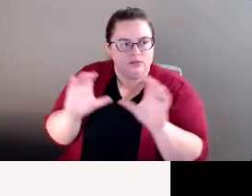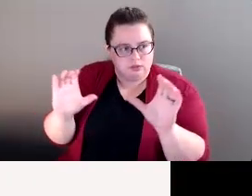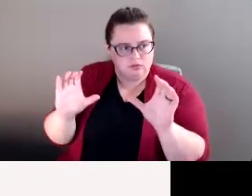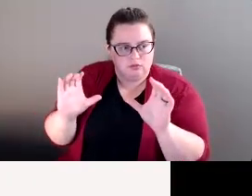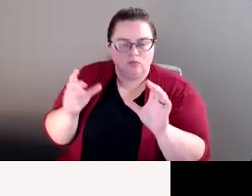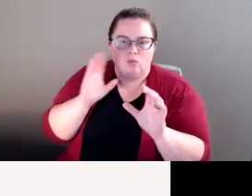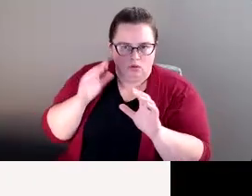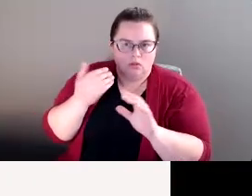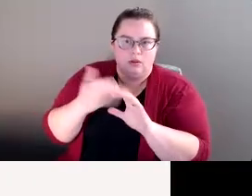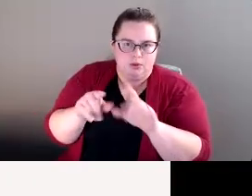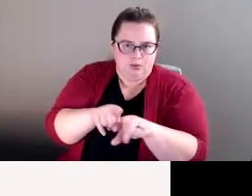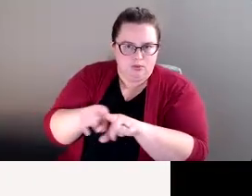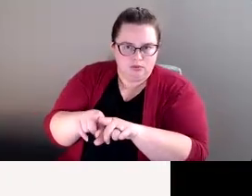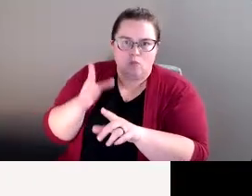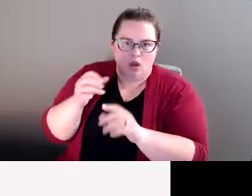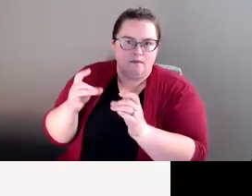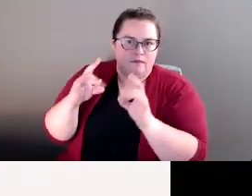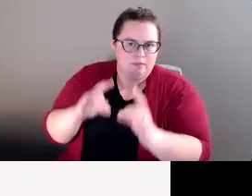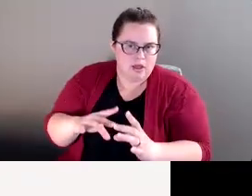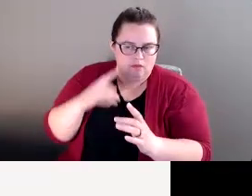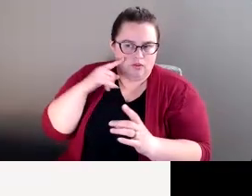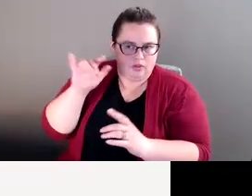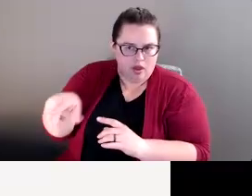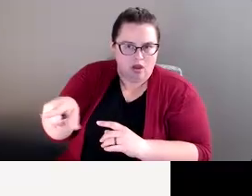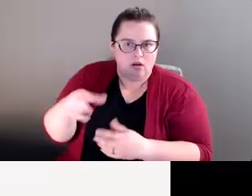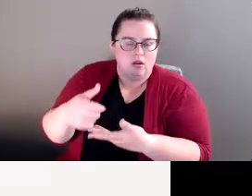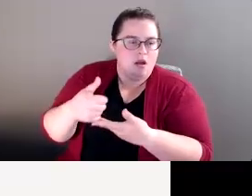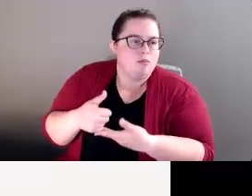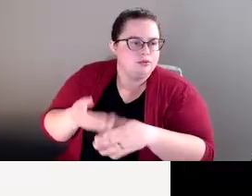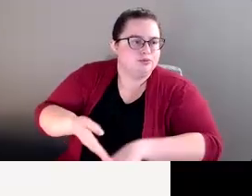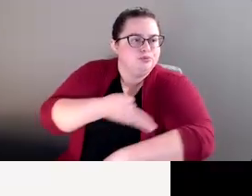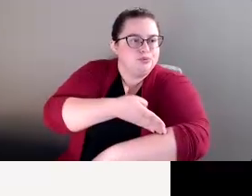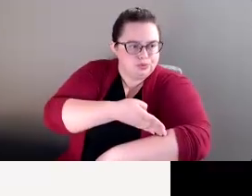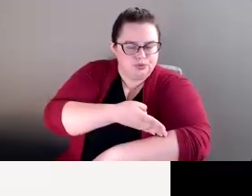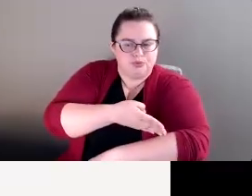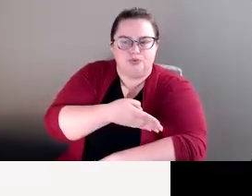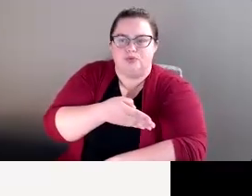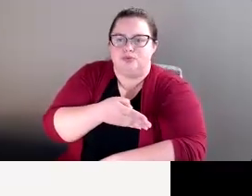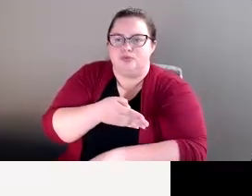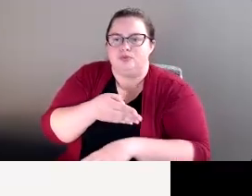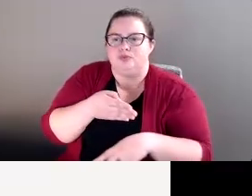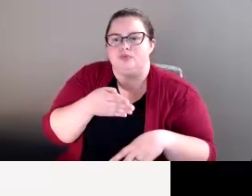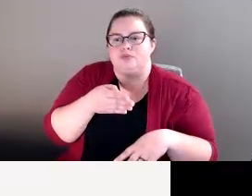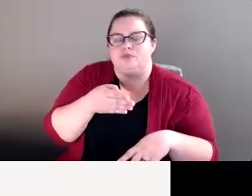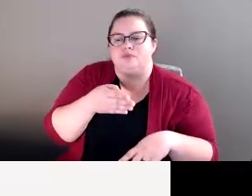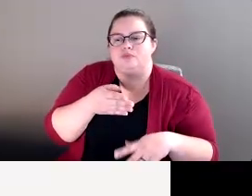We want your feedback on this to help us improve the course. You know, with suggestions, ideas.